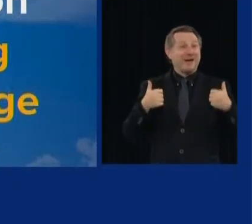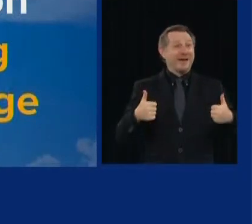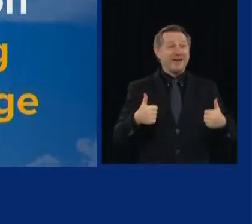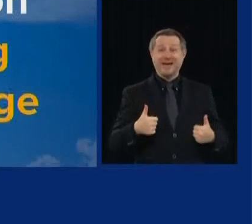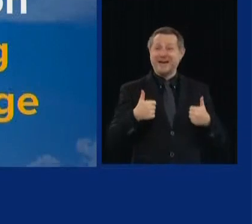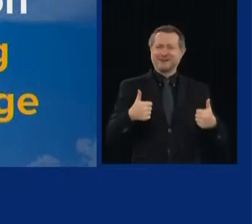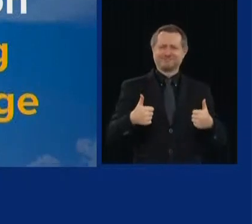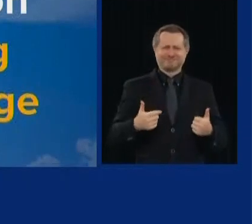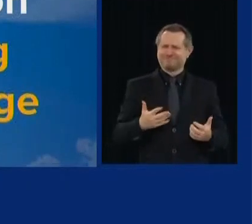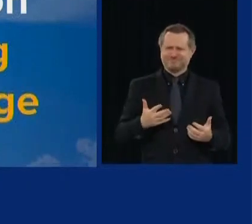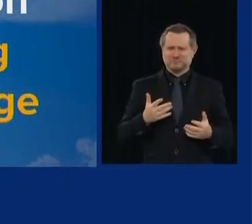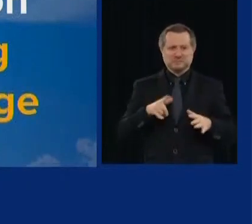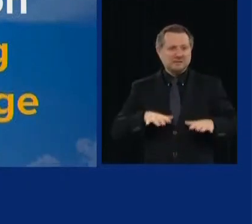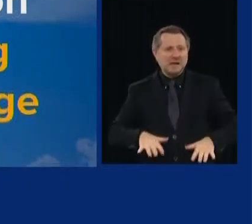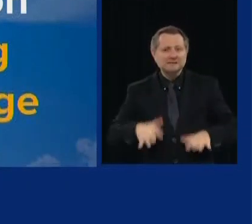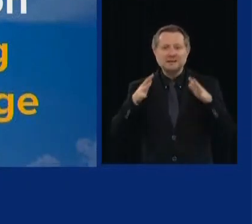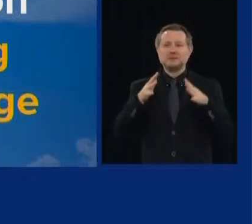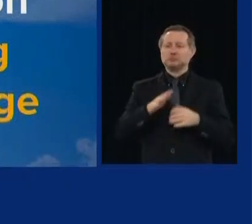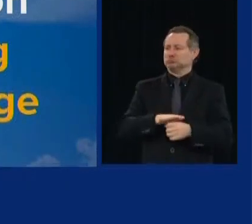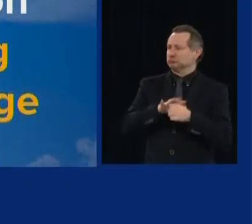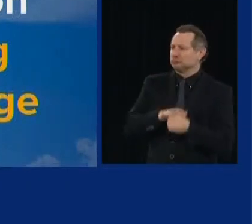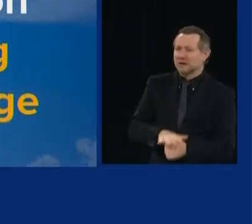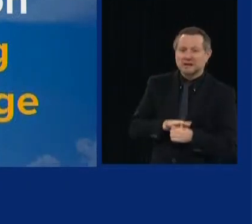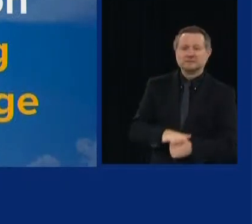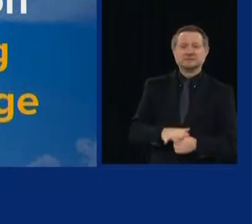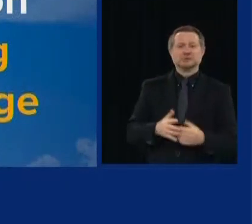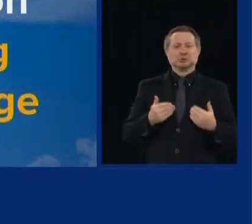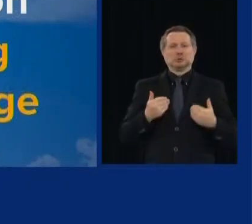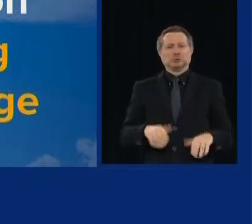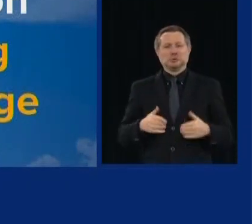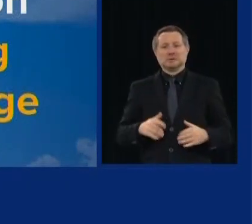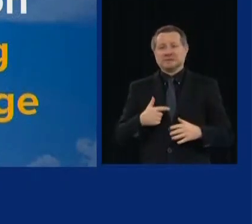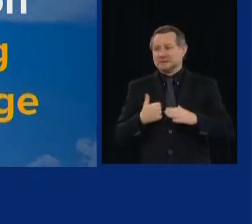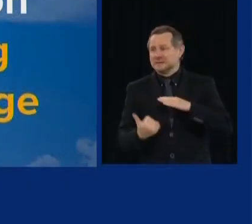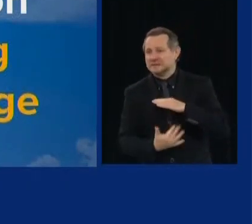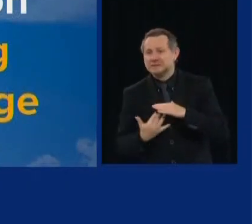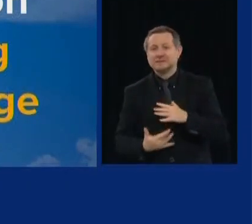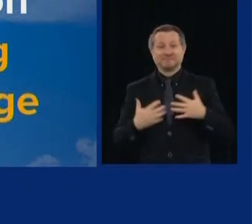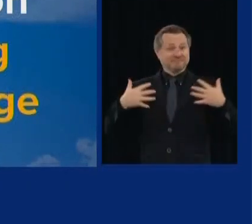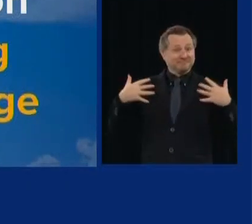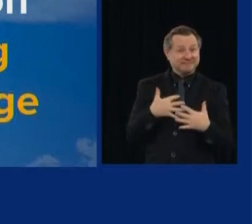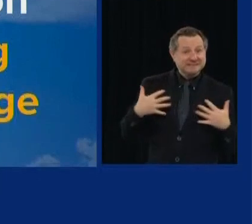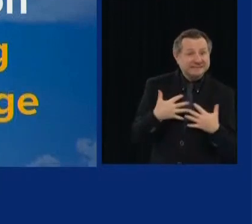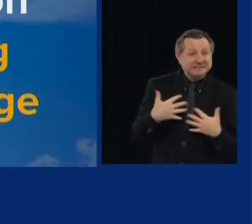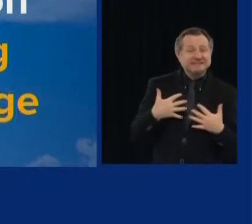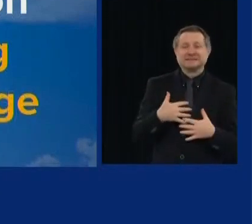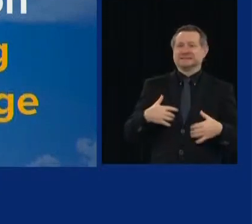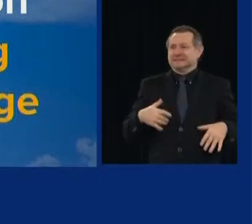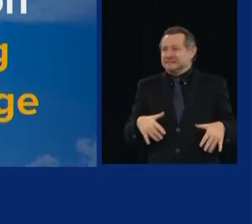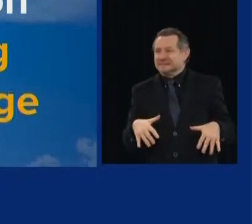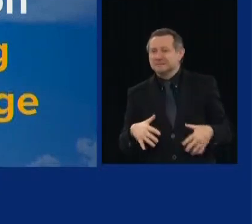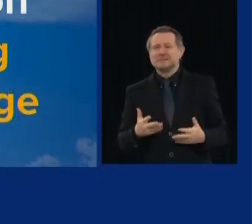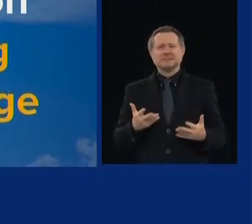GOING THROUGH HELL. I'M NOT GOOD, I'M ANXIOUS. I'M STRESSED. I'M NERVOUS.